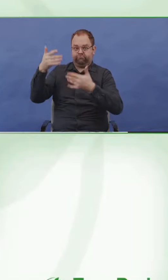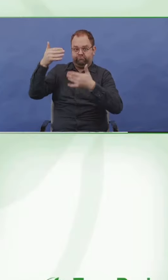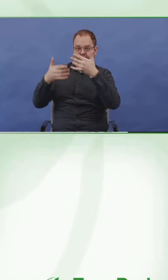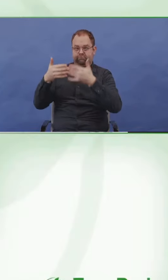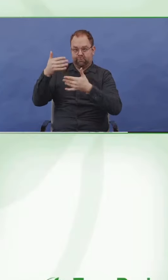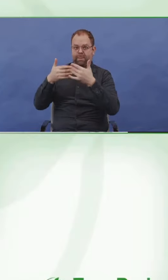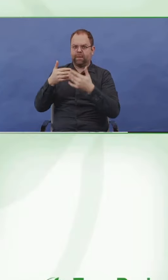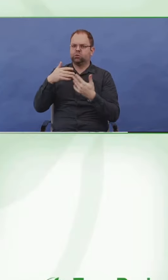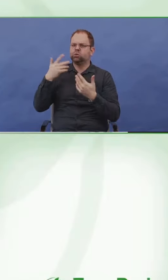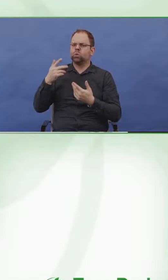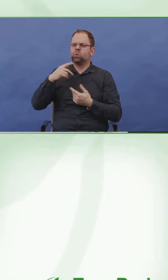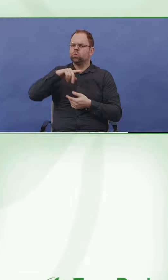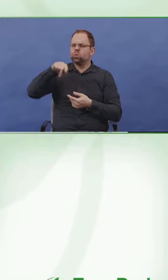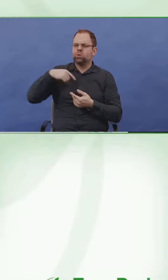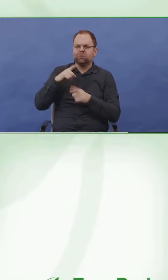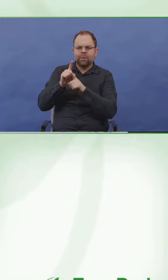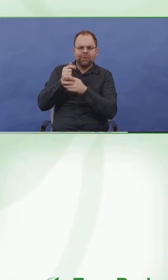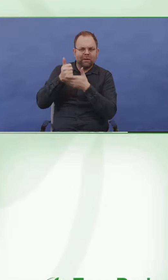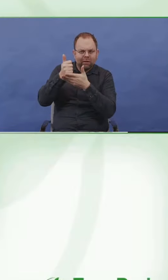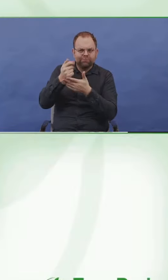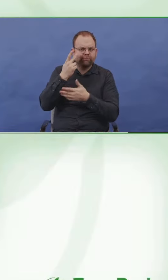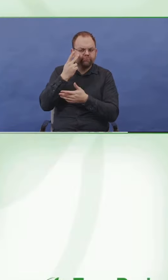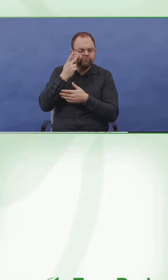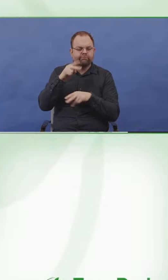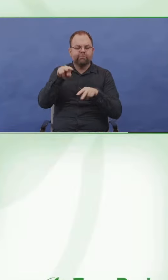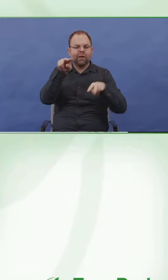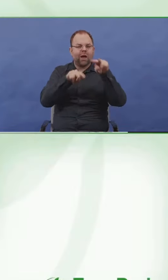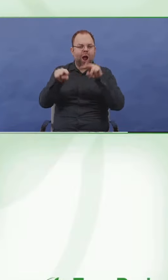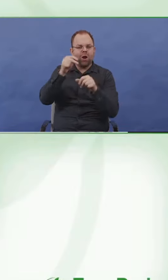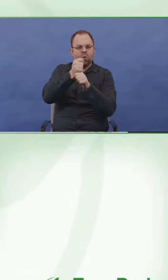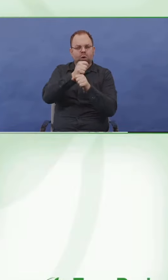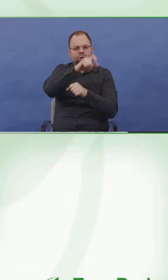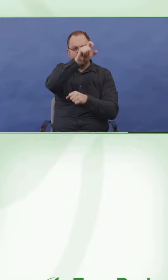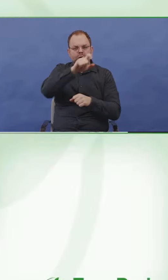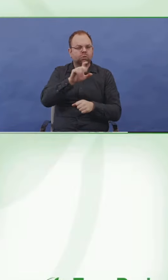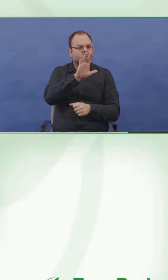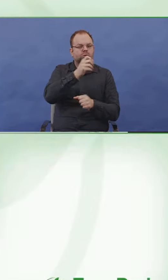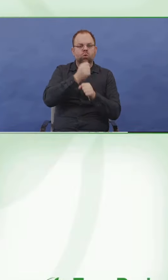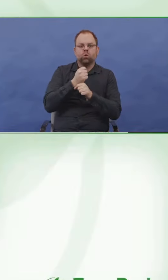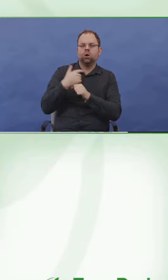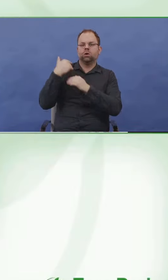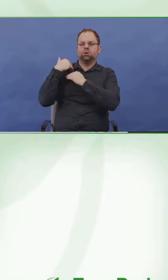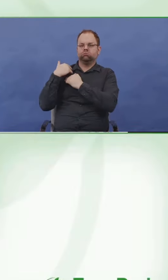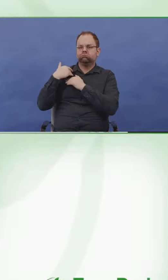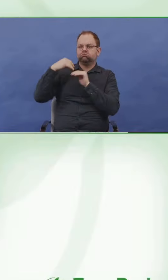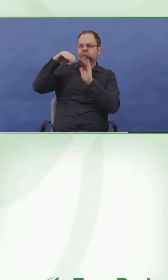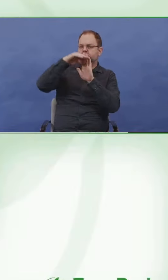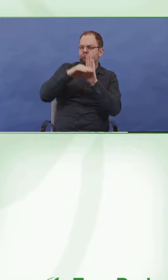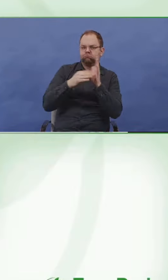getting only even the best the national minimum wage, which is pretty low also in Portugal and even people who were working there